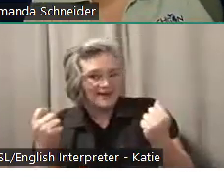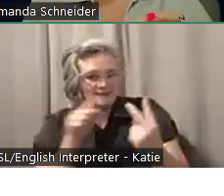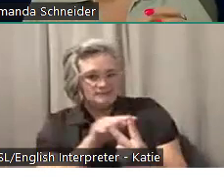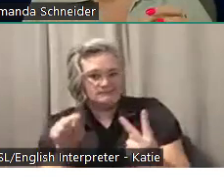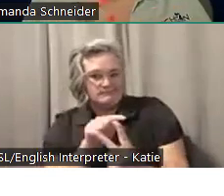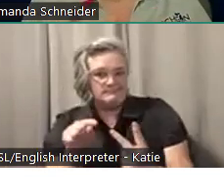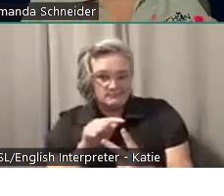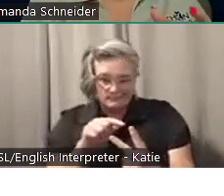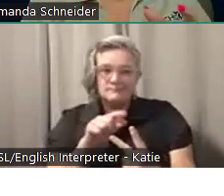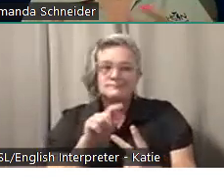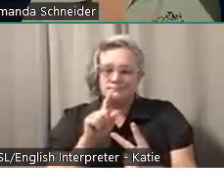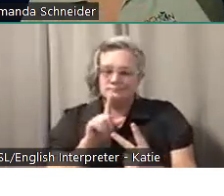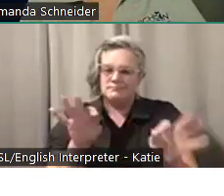And connecting that to the printed words.